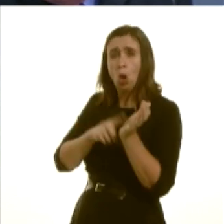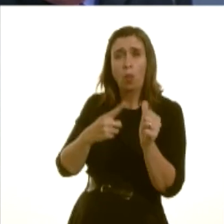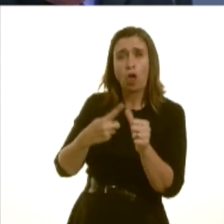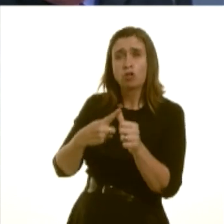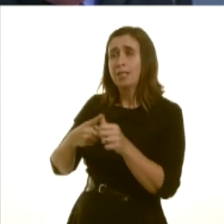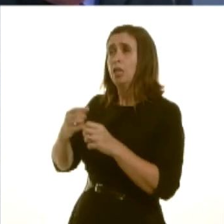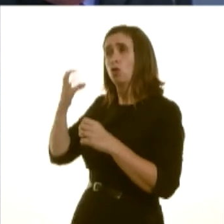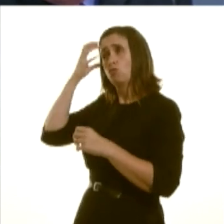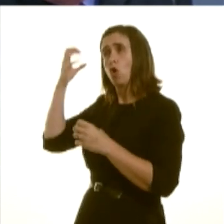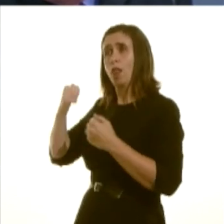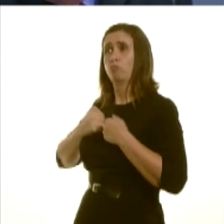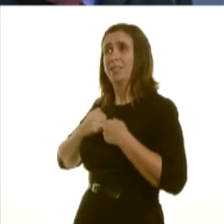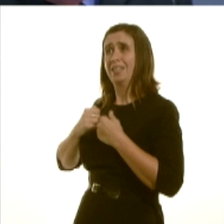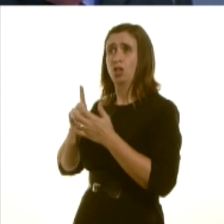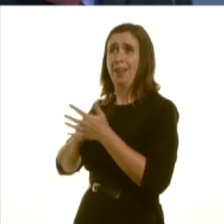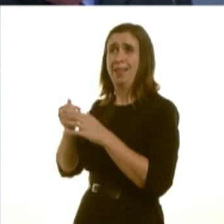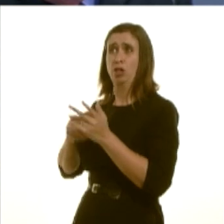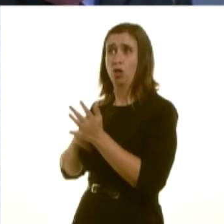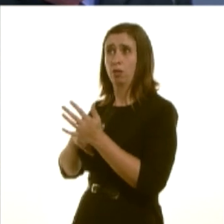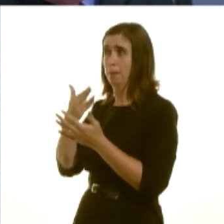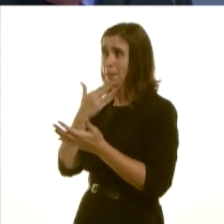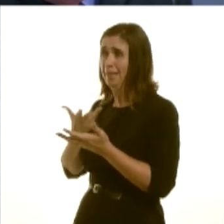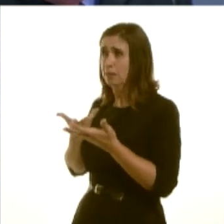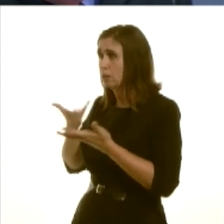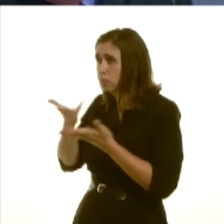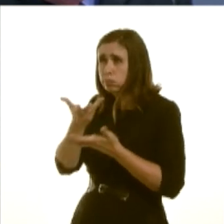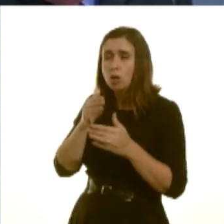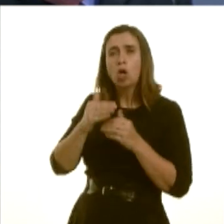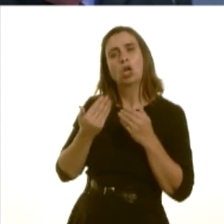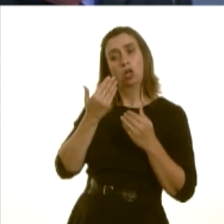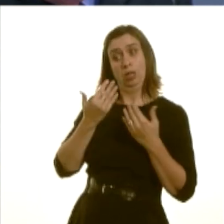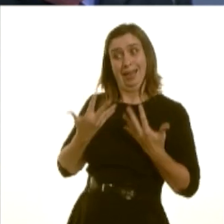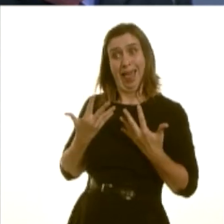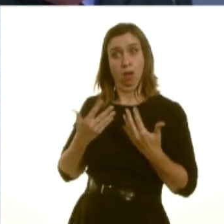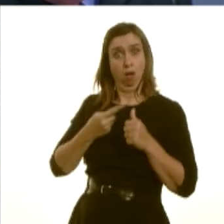Legion about providing up-to-date advice so that Sian, and people like her, do not have